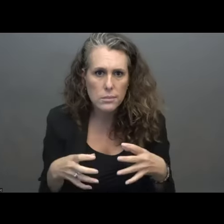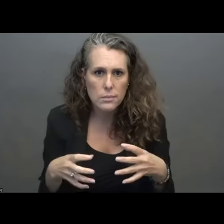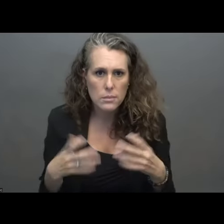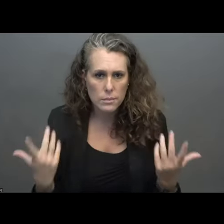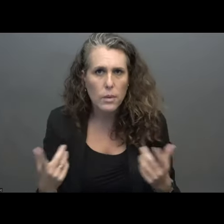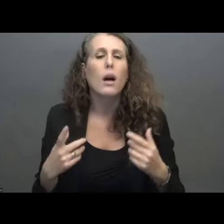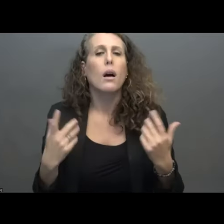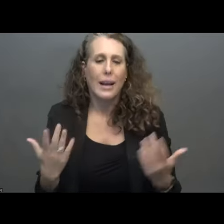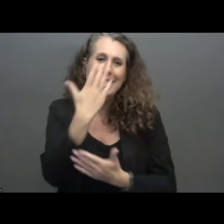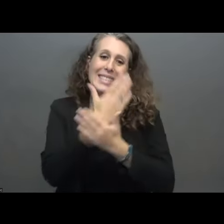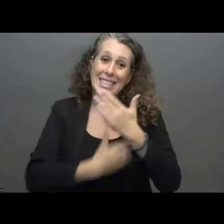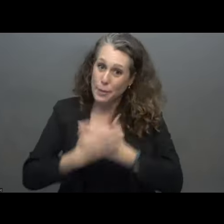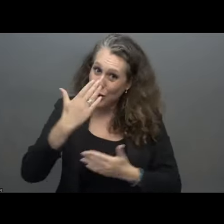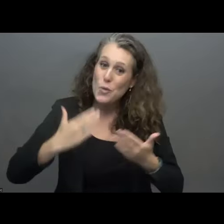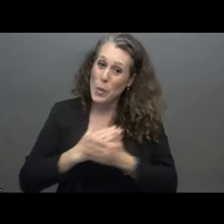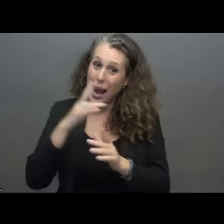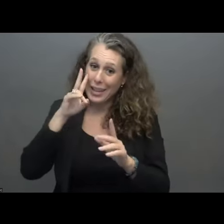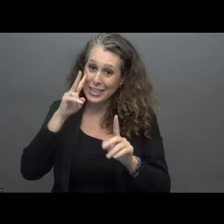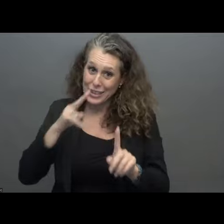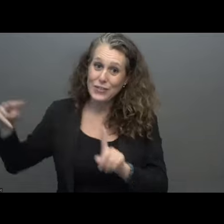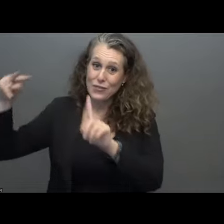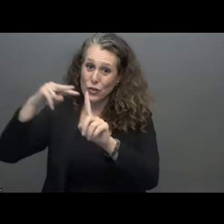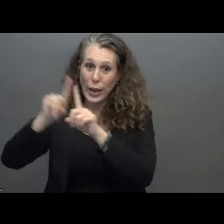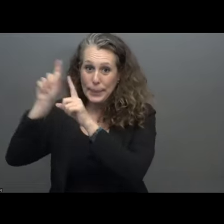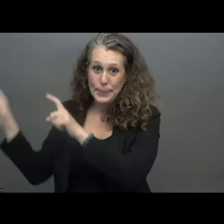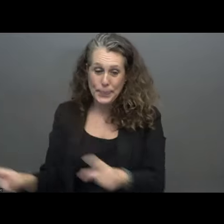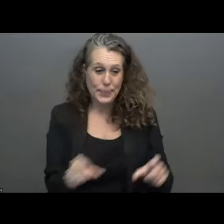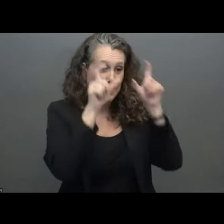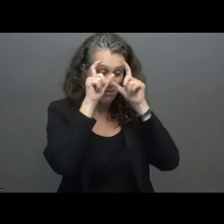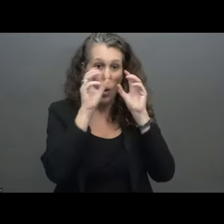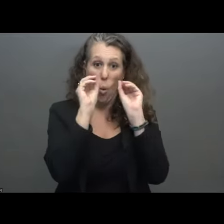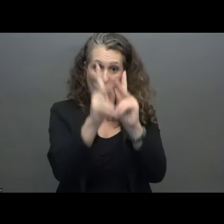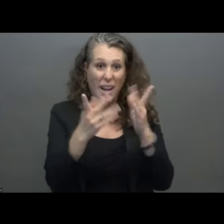discuss about the inclusion of persons with disabilities, and seeing this happening in